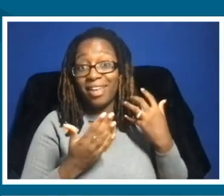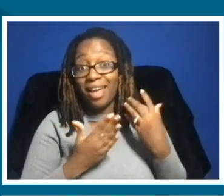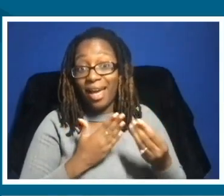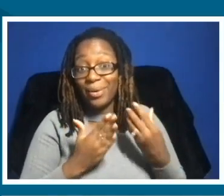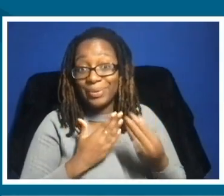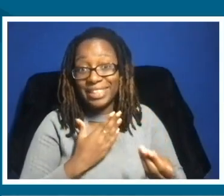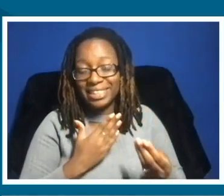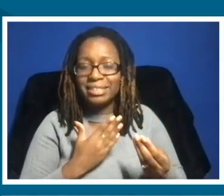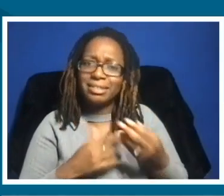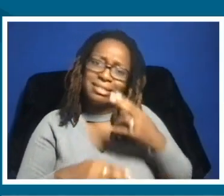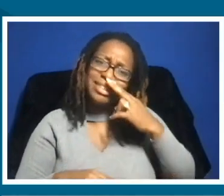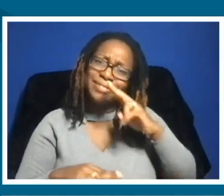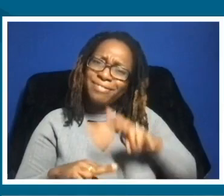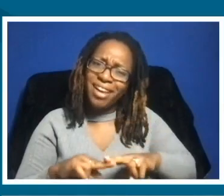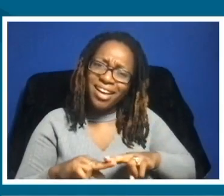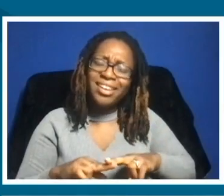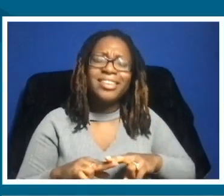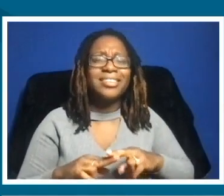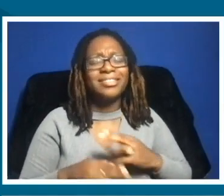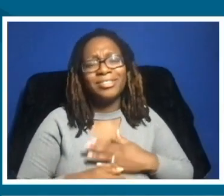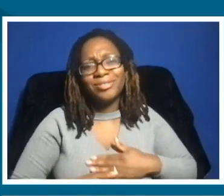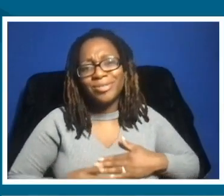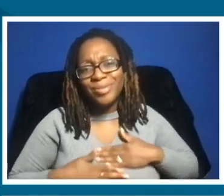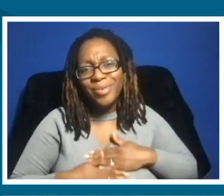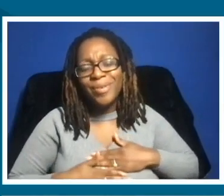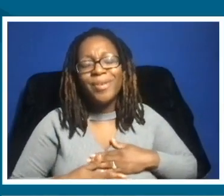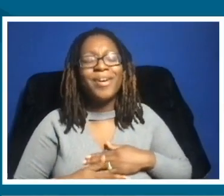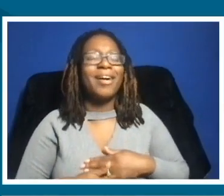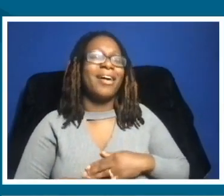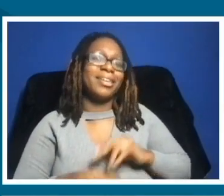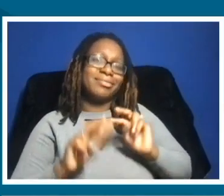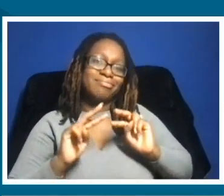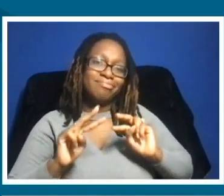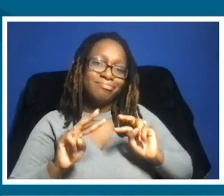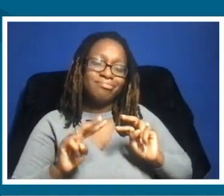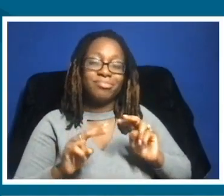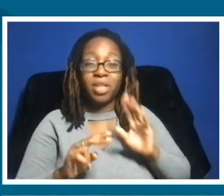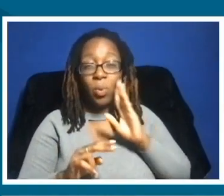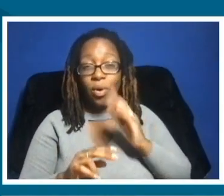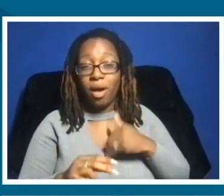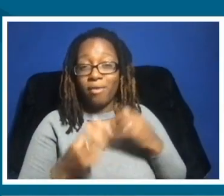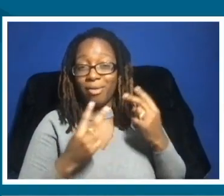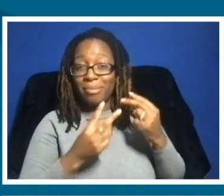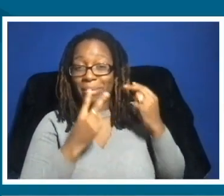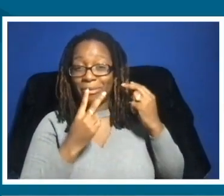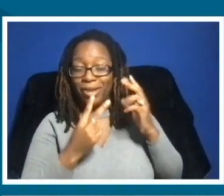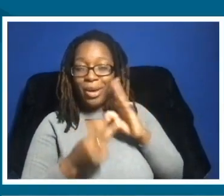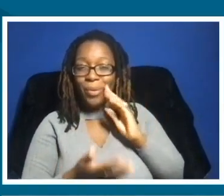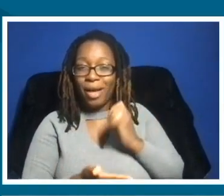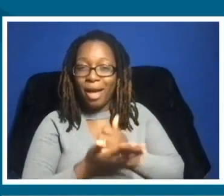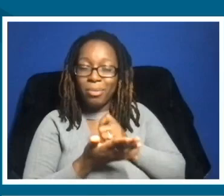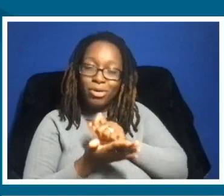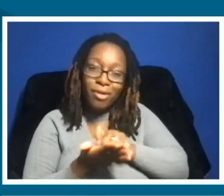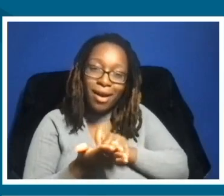look forward to it's enjoyable it creates a memory that you can reflect on that becomes fuel for writing for